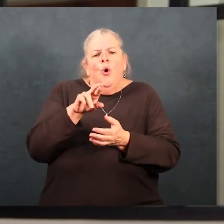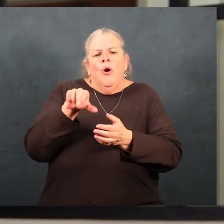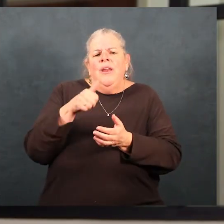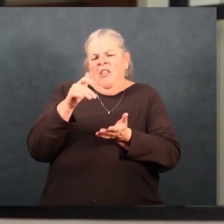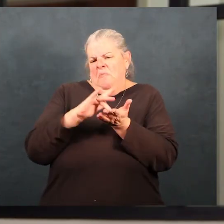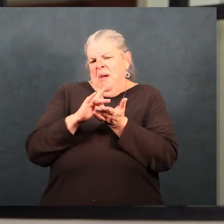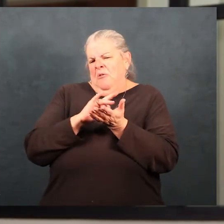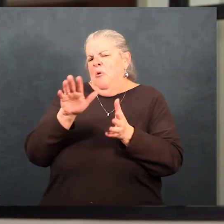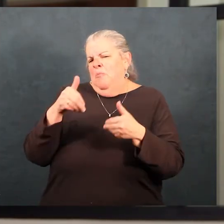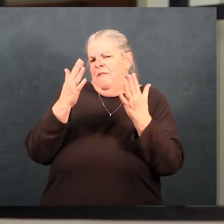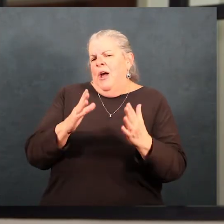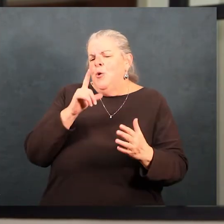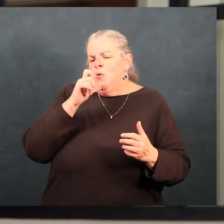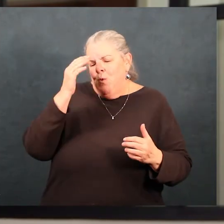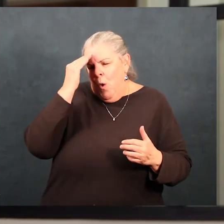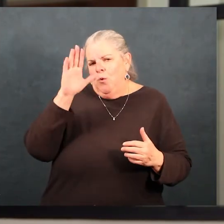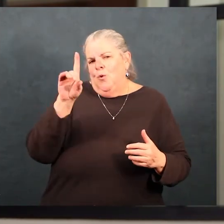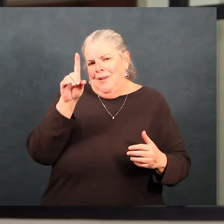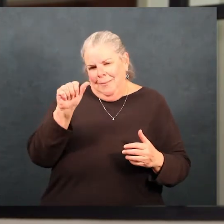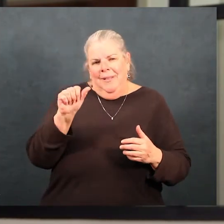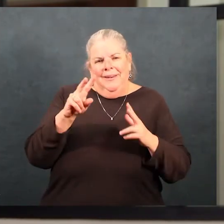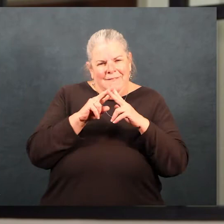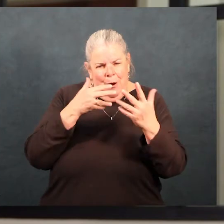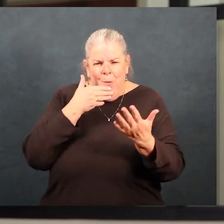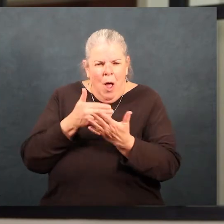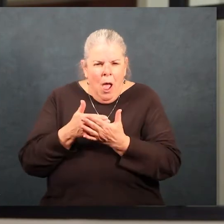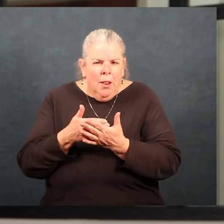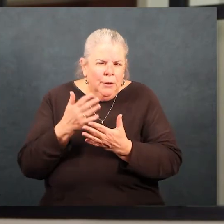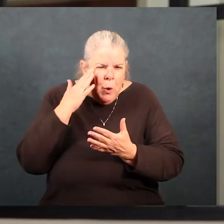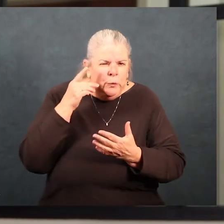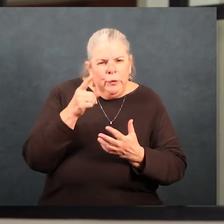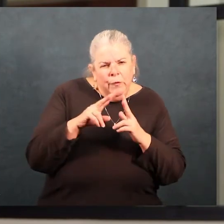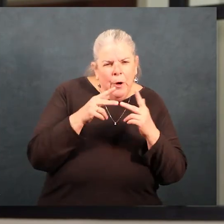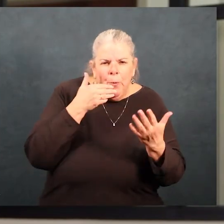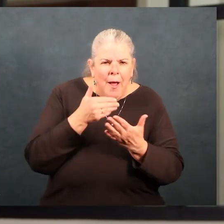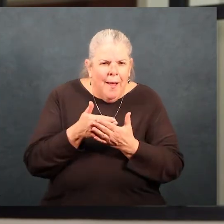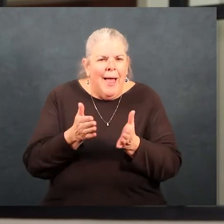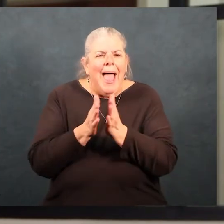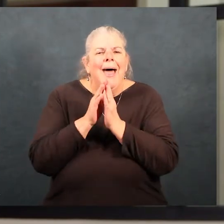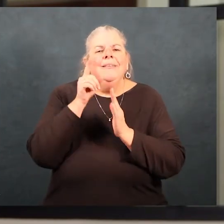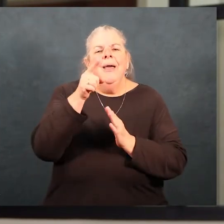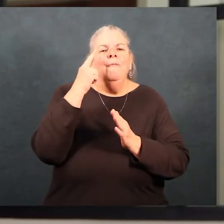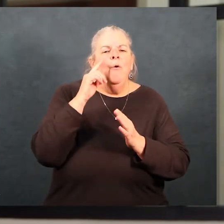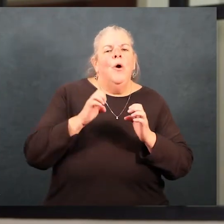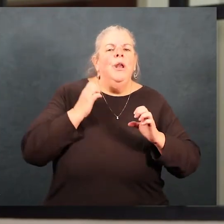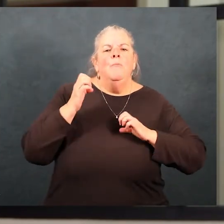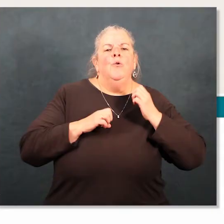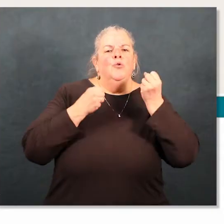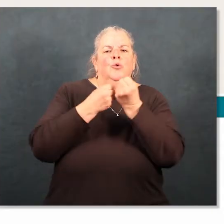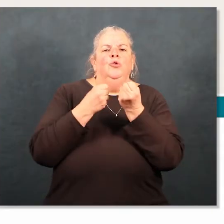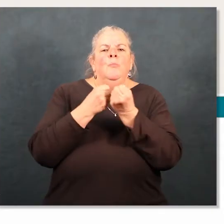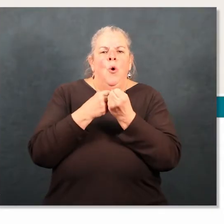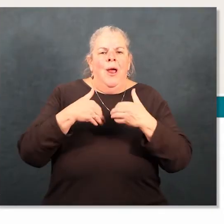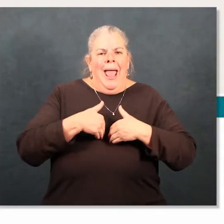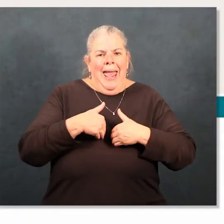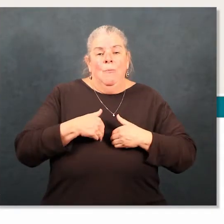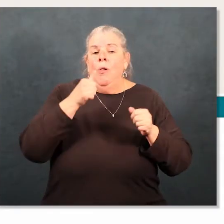who knows your disability well and ask them for an emotional support animal letter. The letter needs to include